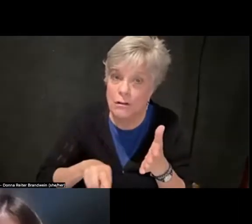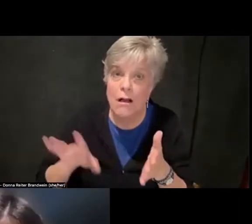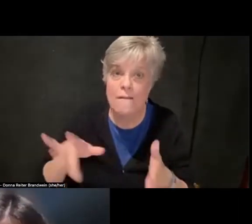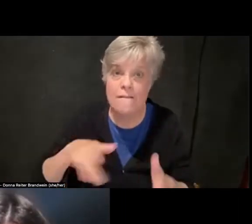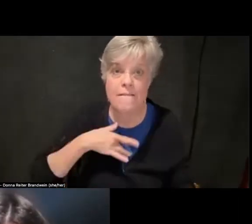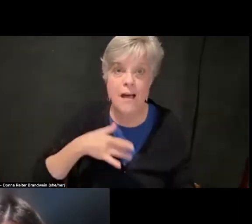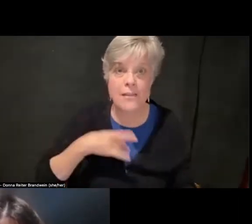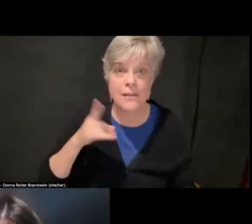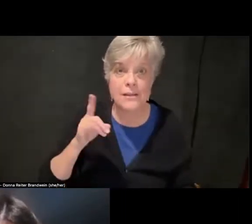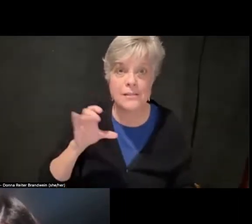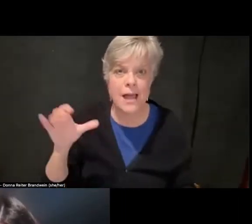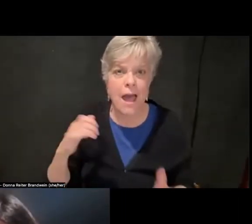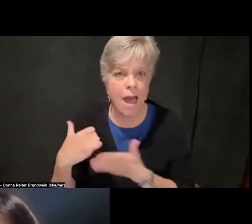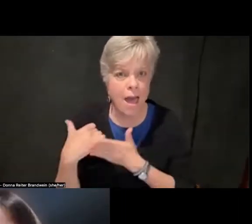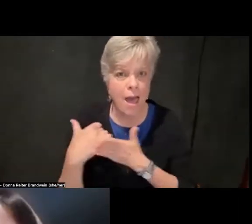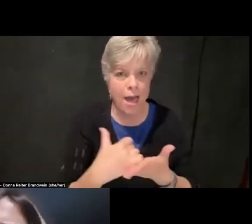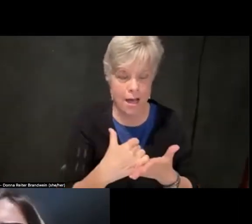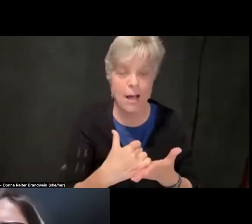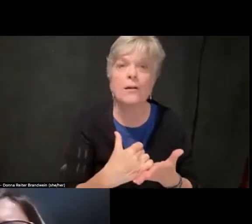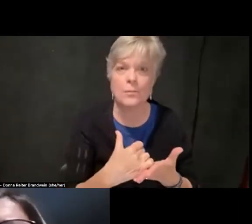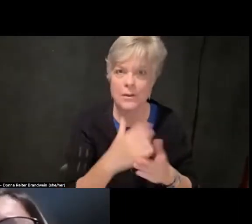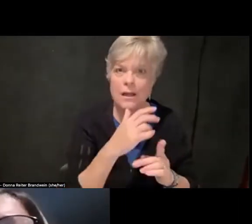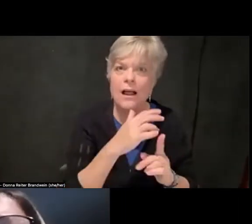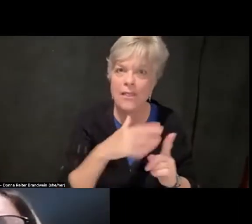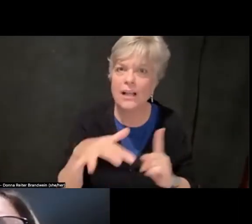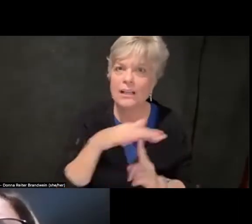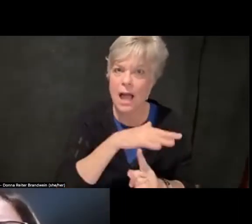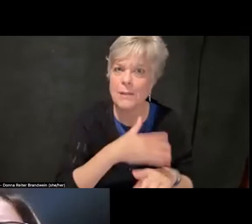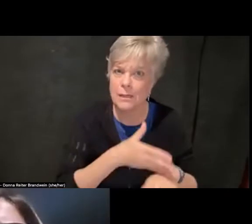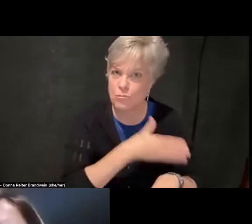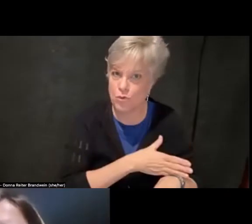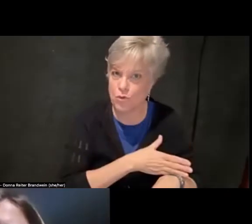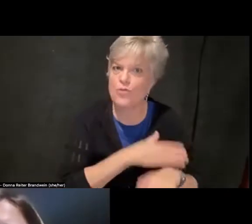at some of these climate and attitudes. But what if you're at an institution